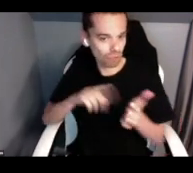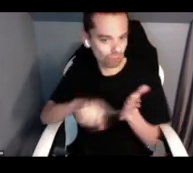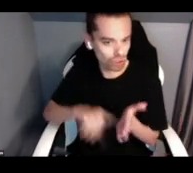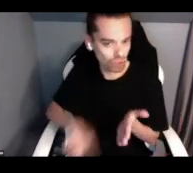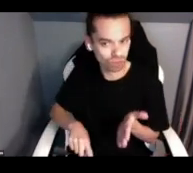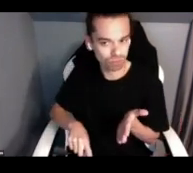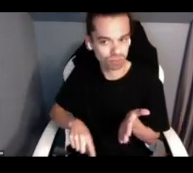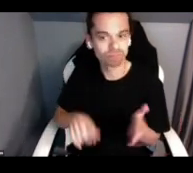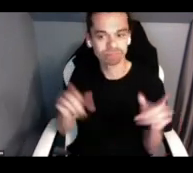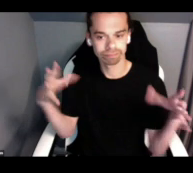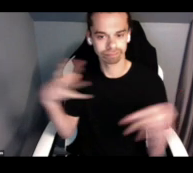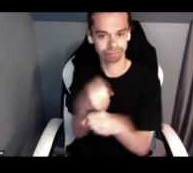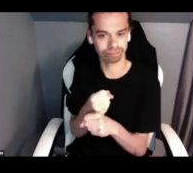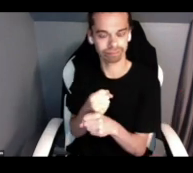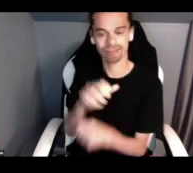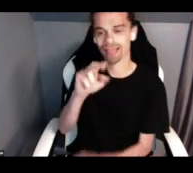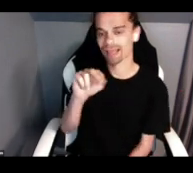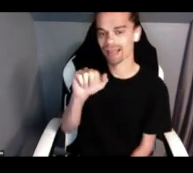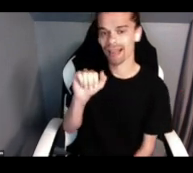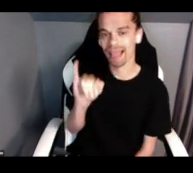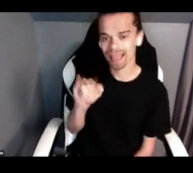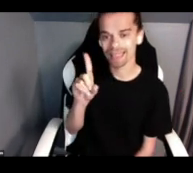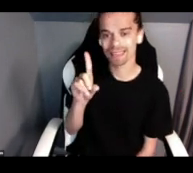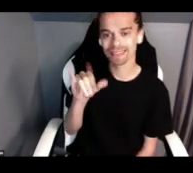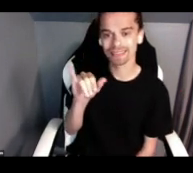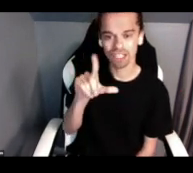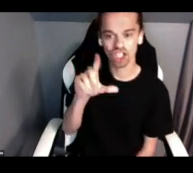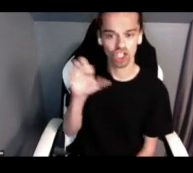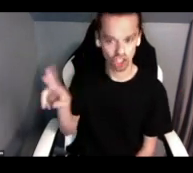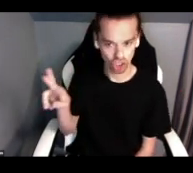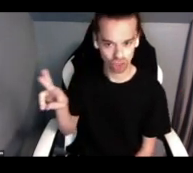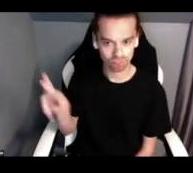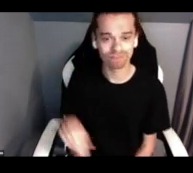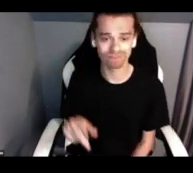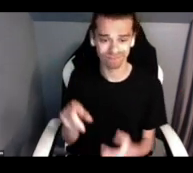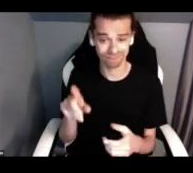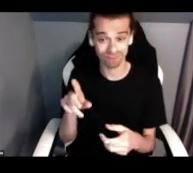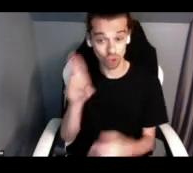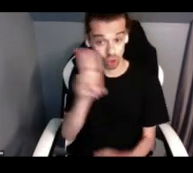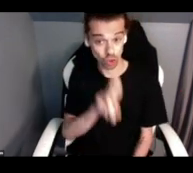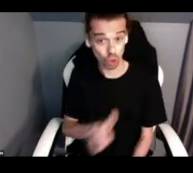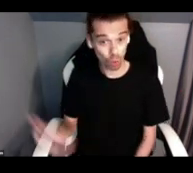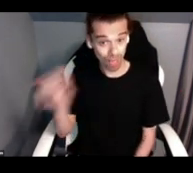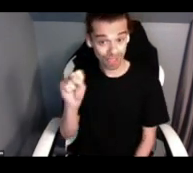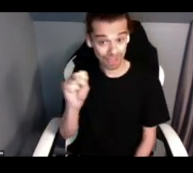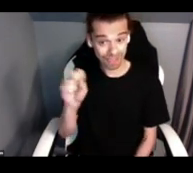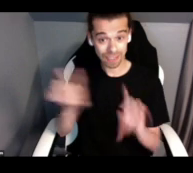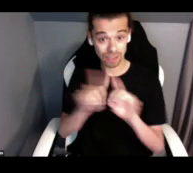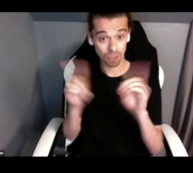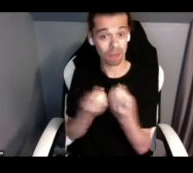within the Administration for Community Living, the US Department of Health and Human Services.